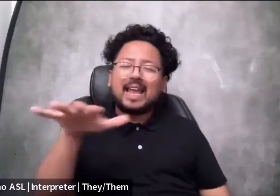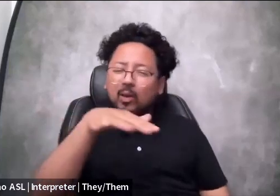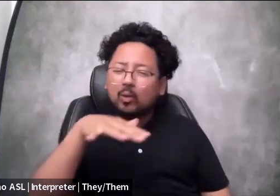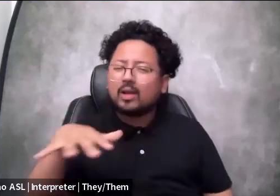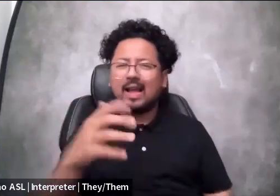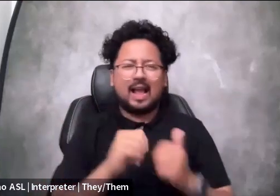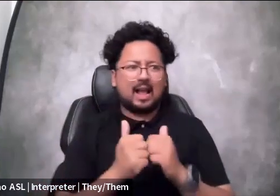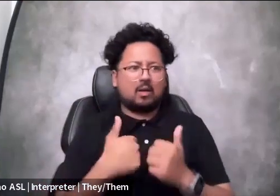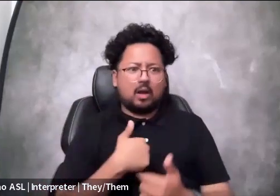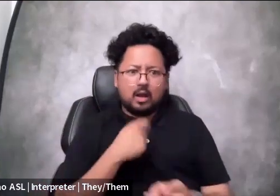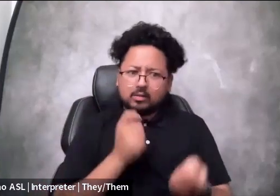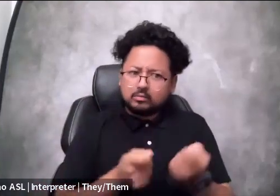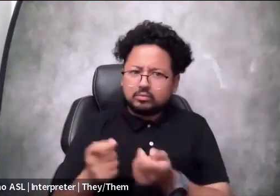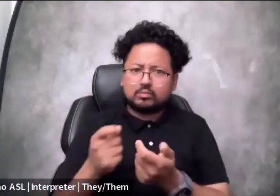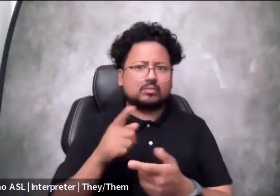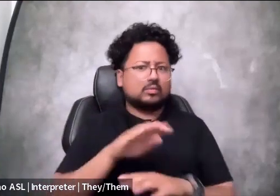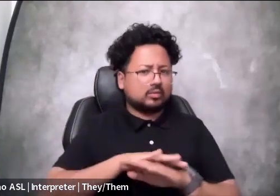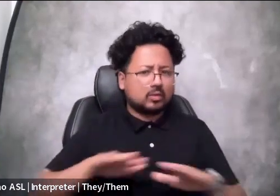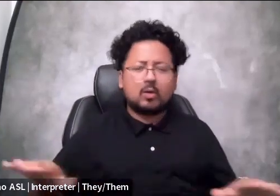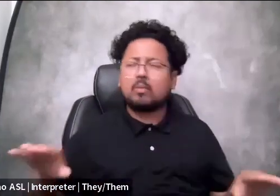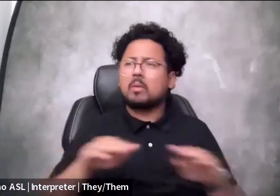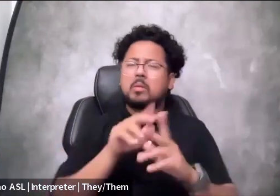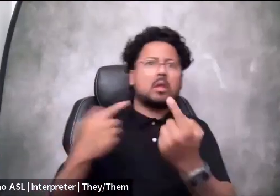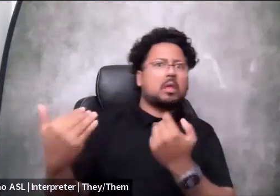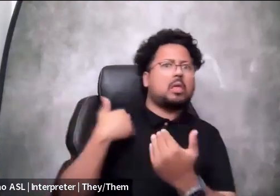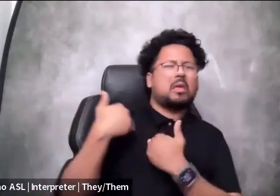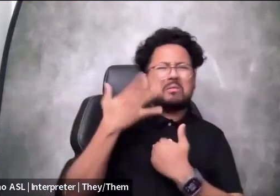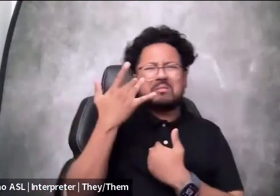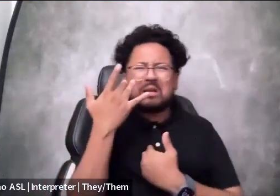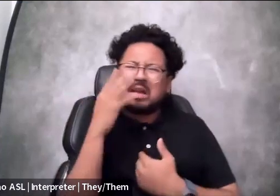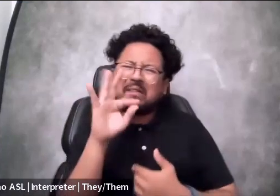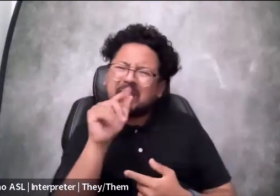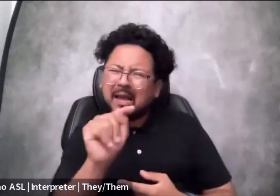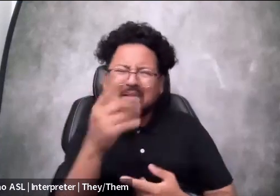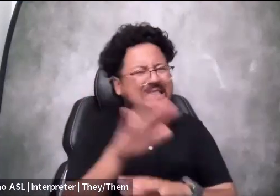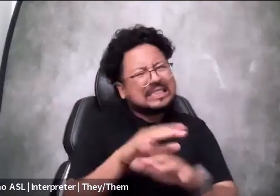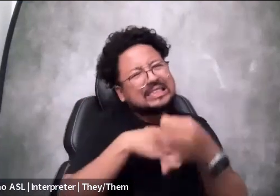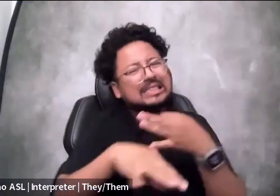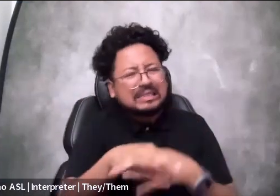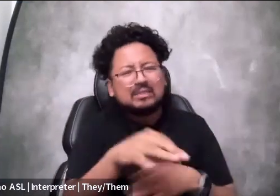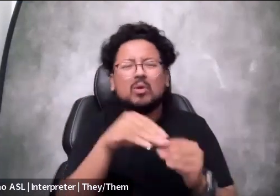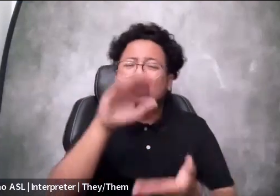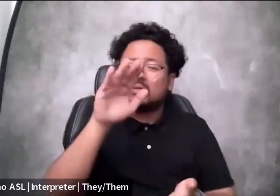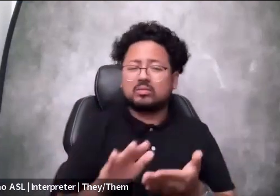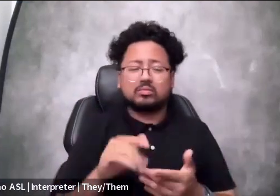how can I write this so it cannot be questioned? And I don't know that I've worked on any sentence more than the sentence in this